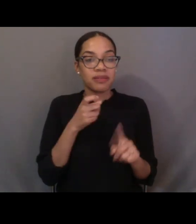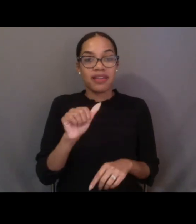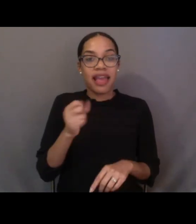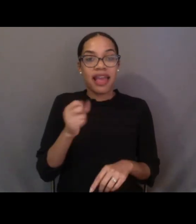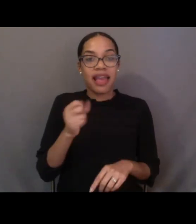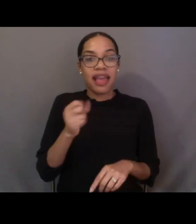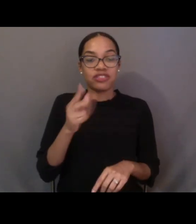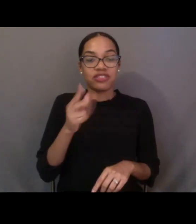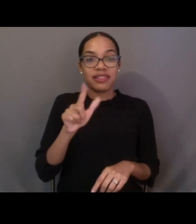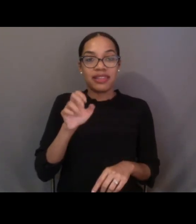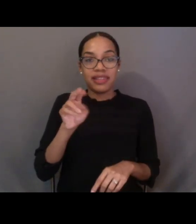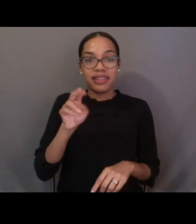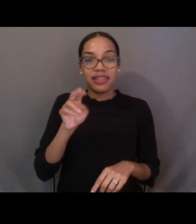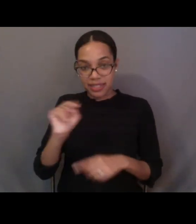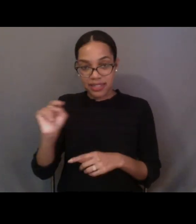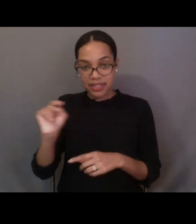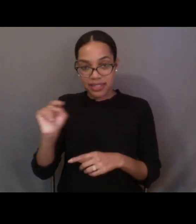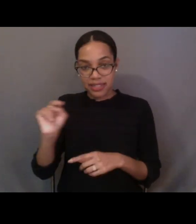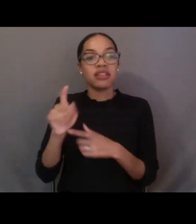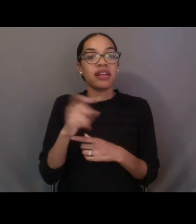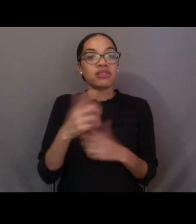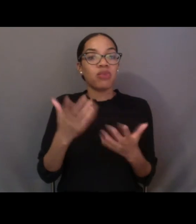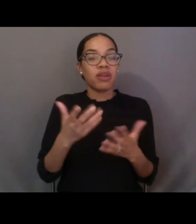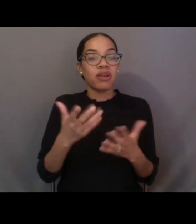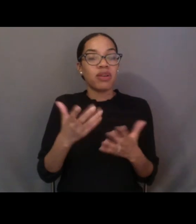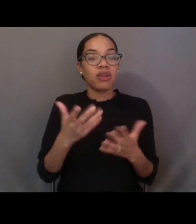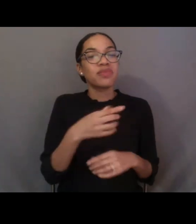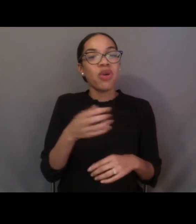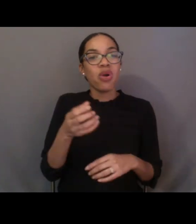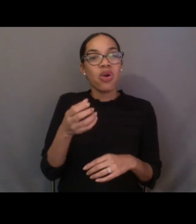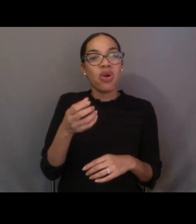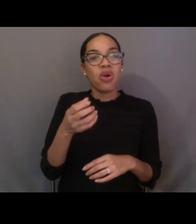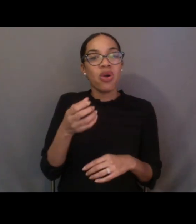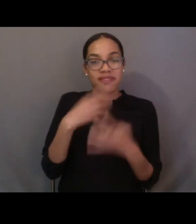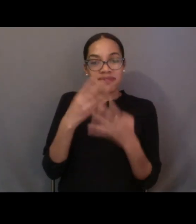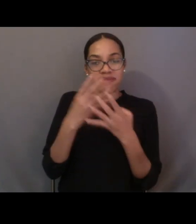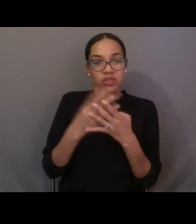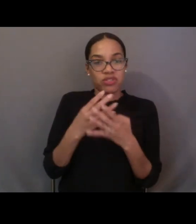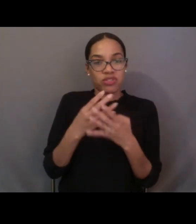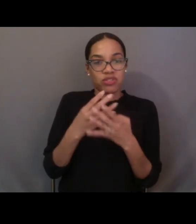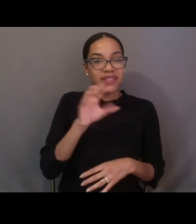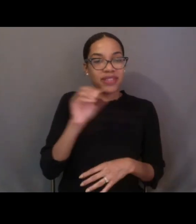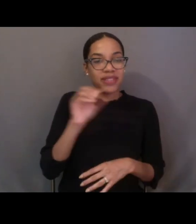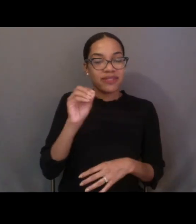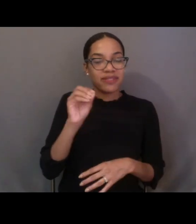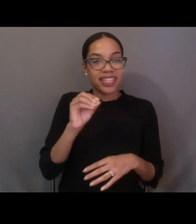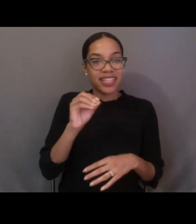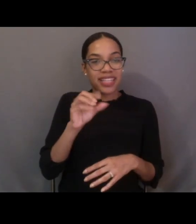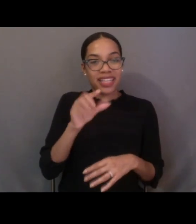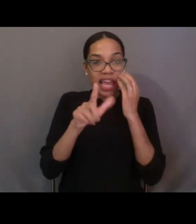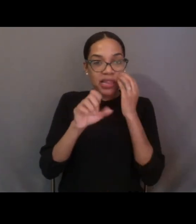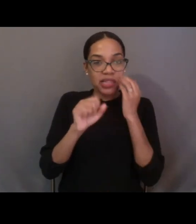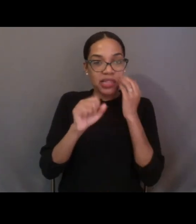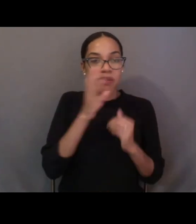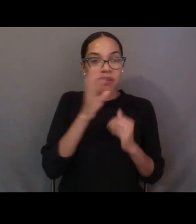And Ashlyn says, how do they hold up to 50 gallons of water each day? I thought by answering that, that might help clarify things.